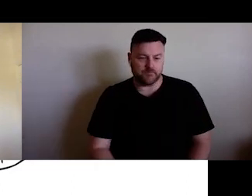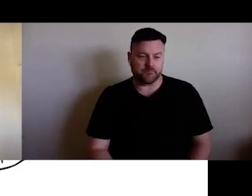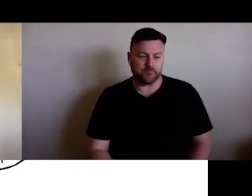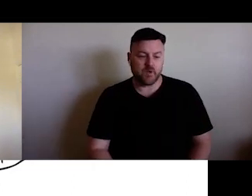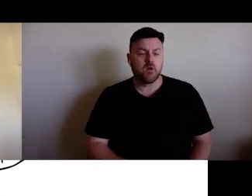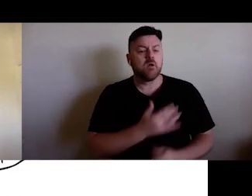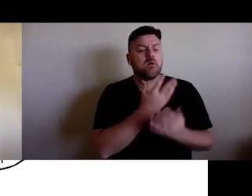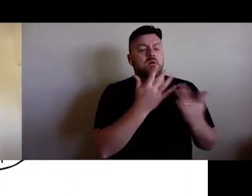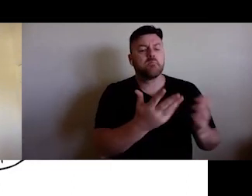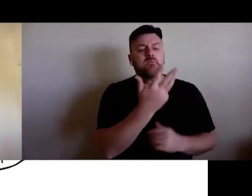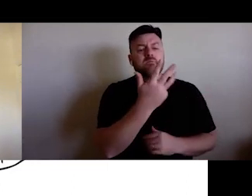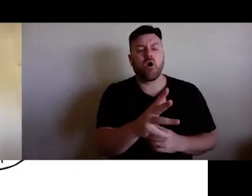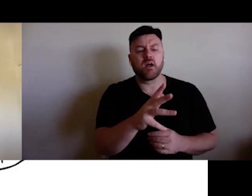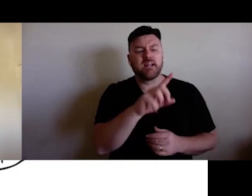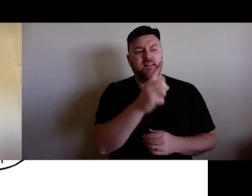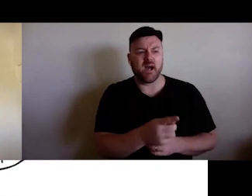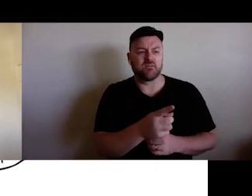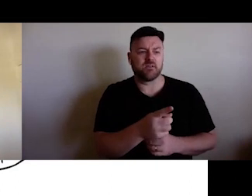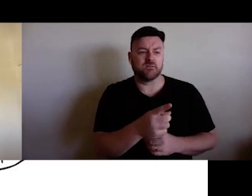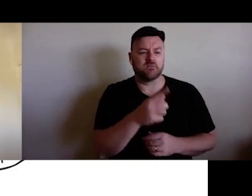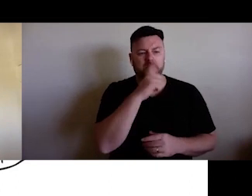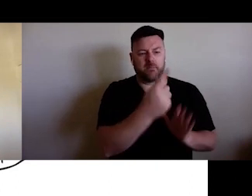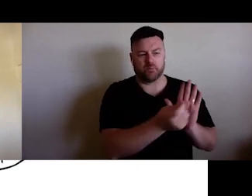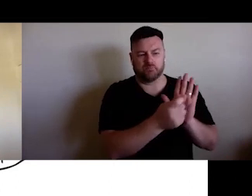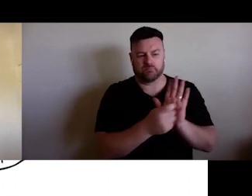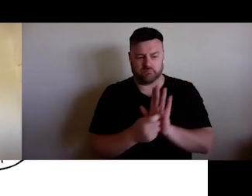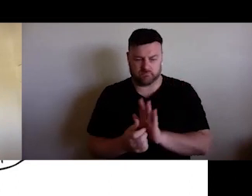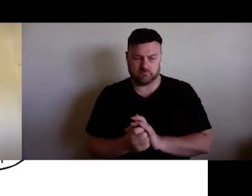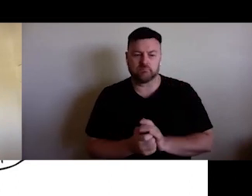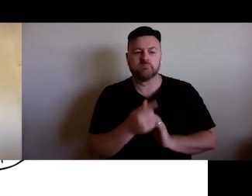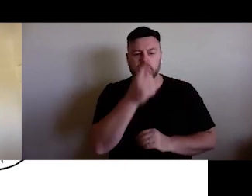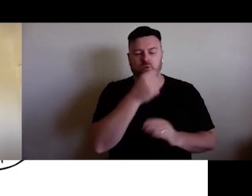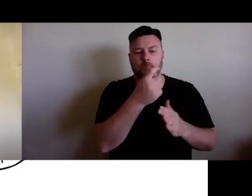$15. And actually, that was the largest number of people. So over